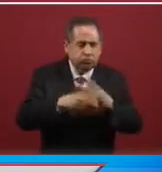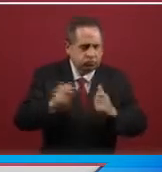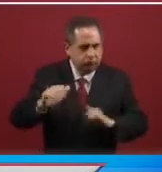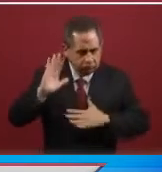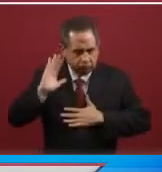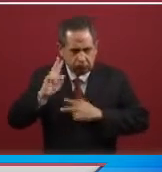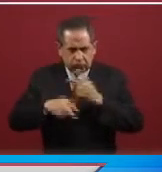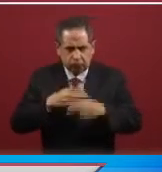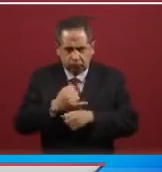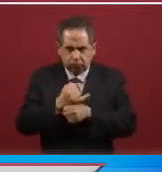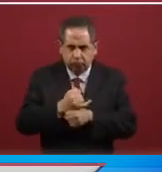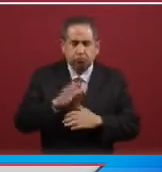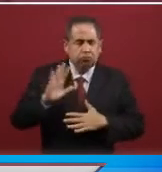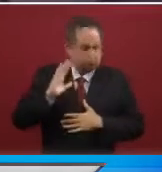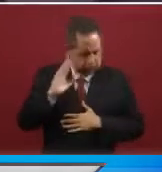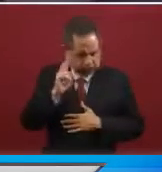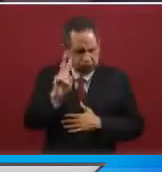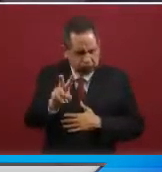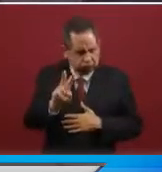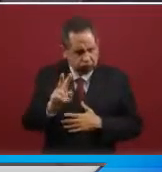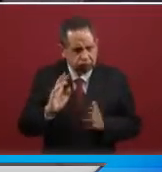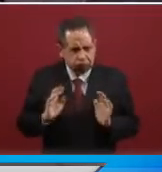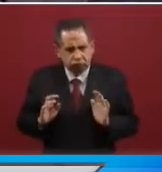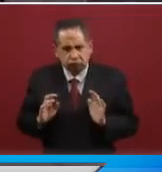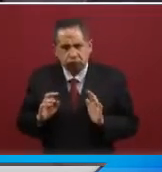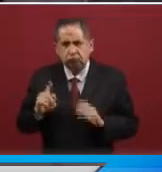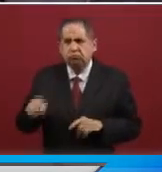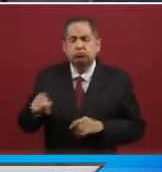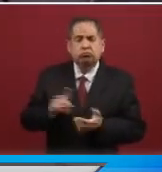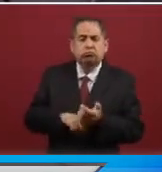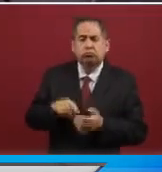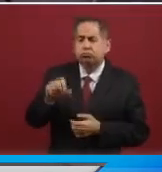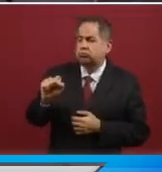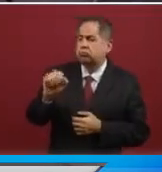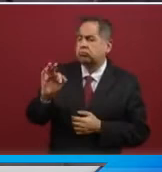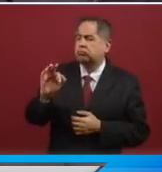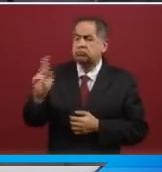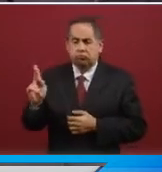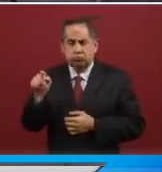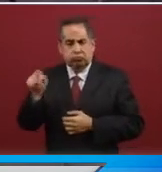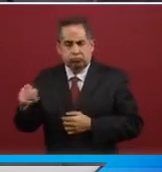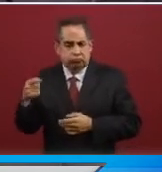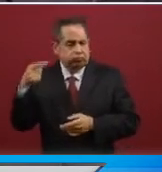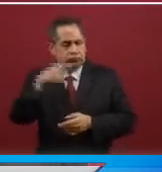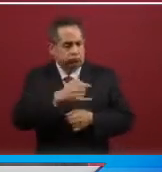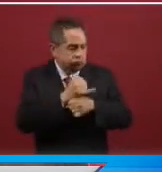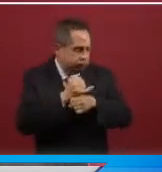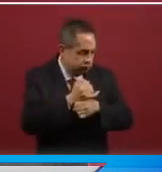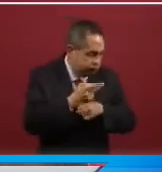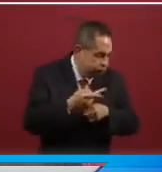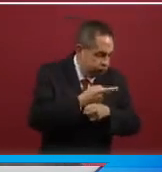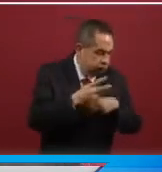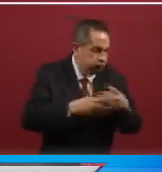to investigate CONADE and its owner Ana Guevara for possible acts of corruption If it is shown that the work is abandoned due to electoral issues